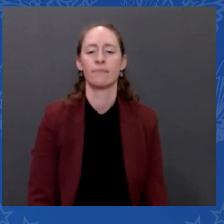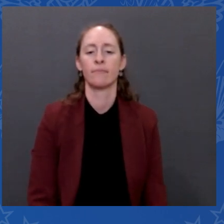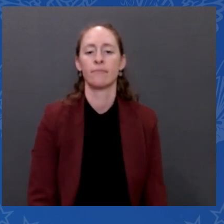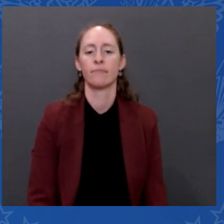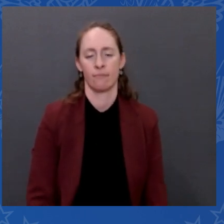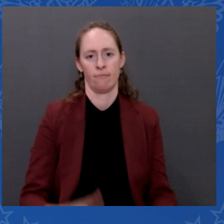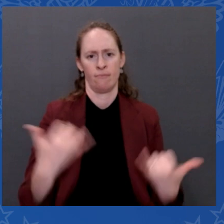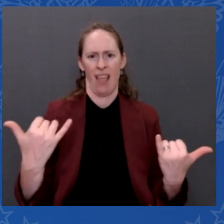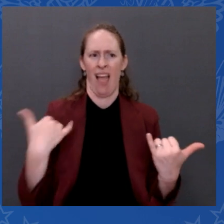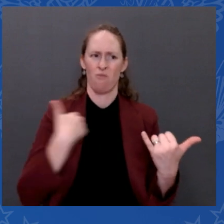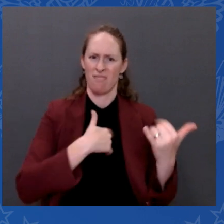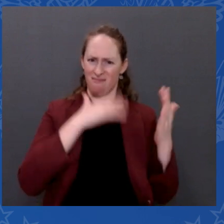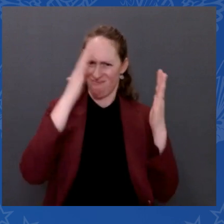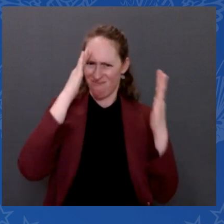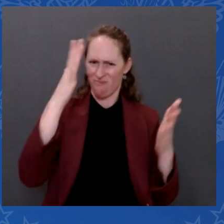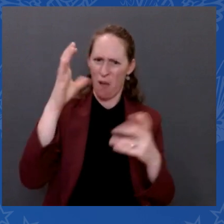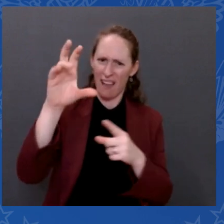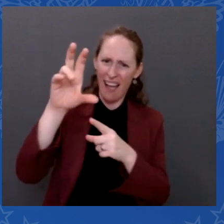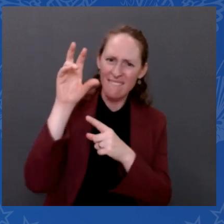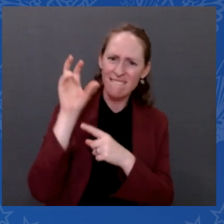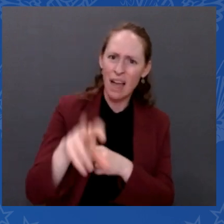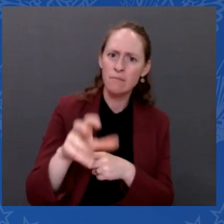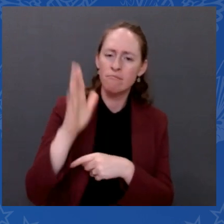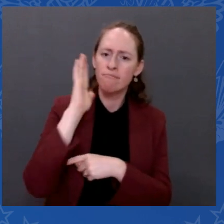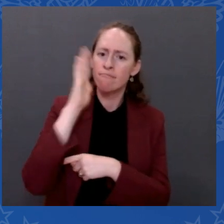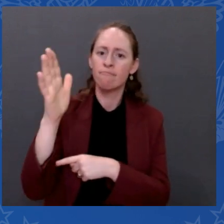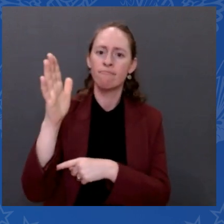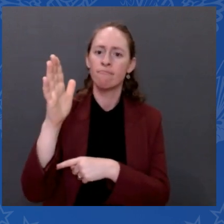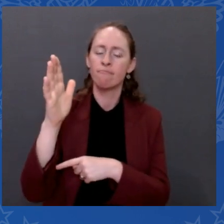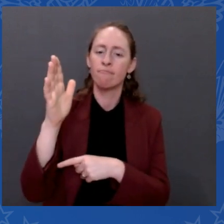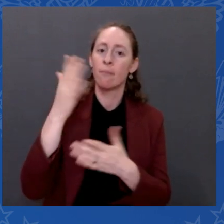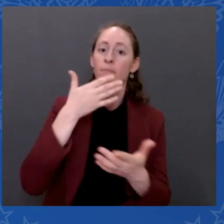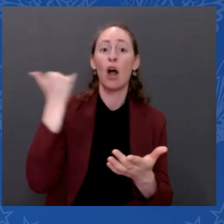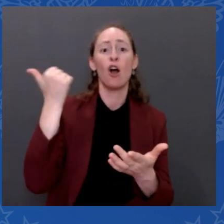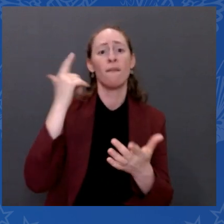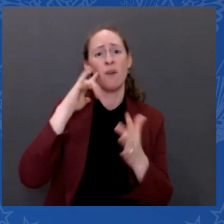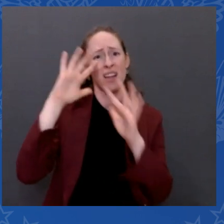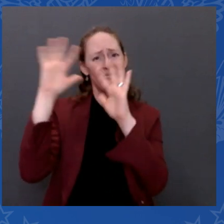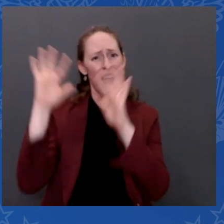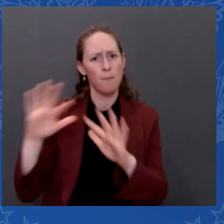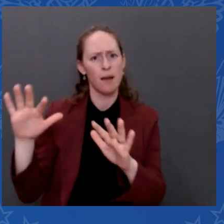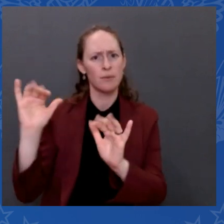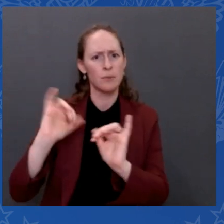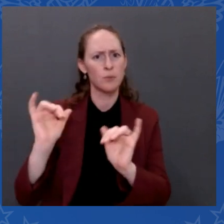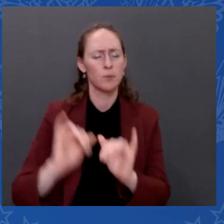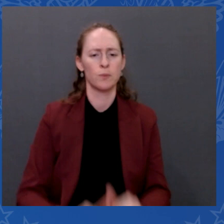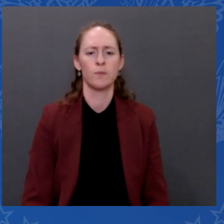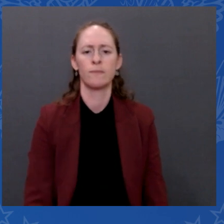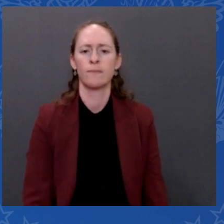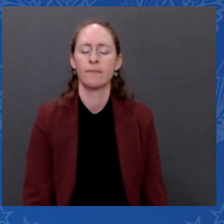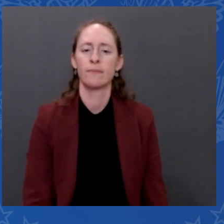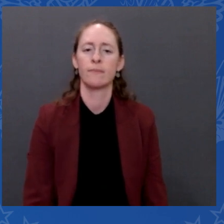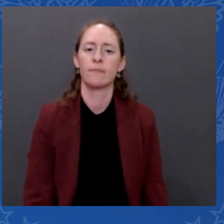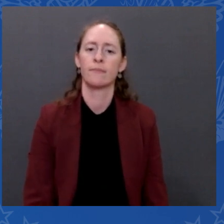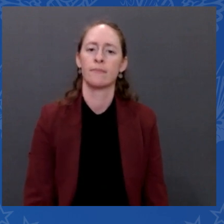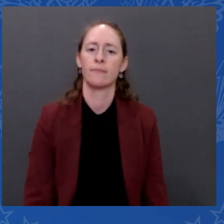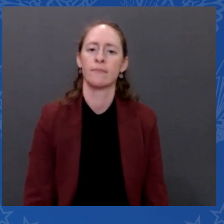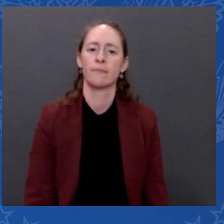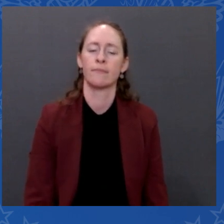That's really the way that the U.S. industry builds. We solve the problems that we need to solve here in the U.S, and then we use that same technology